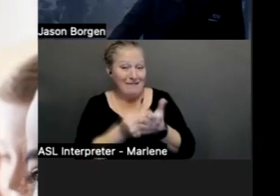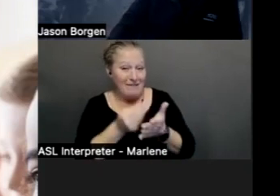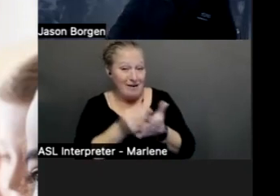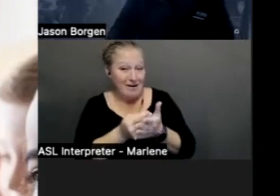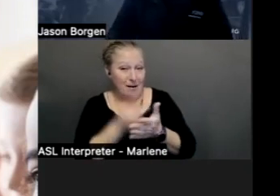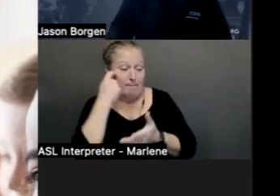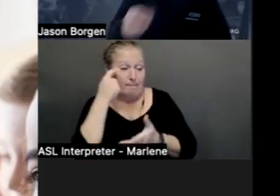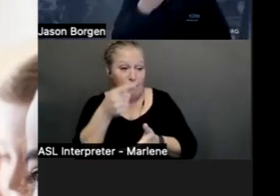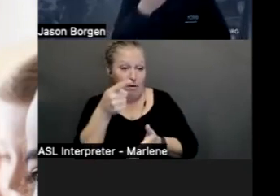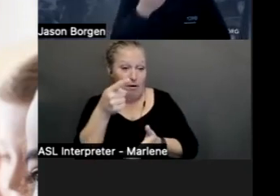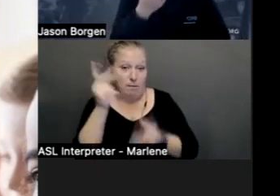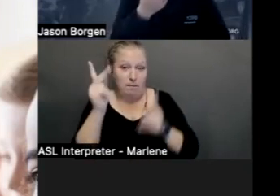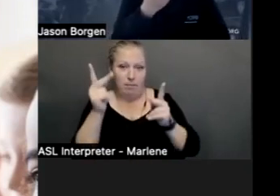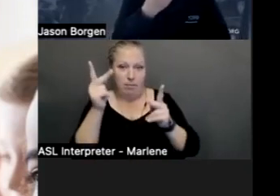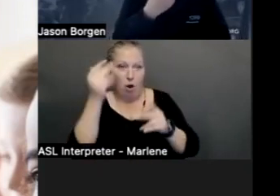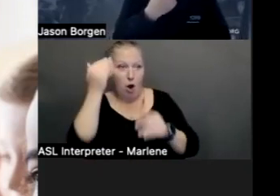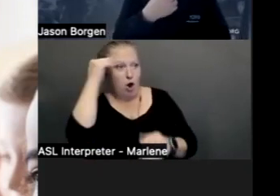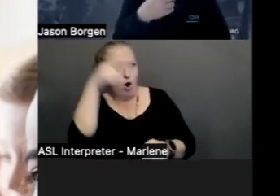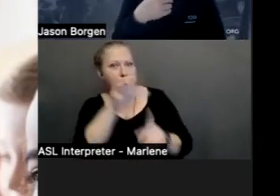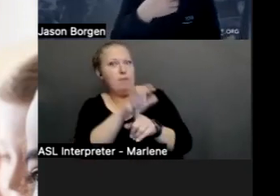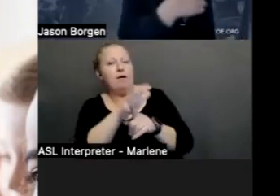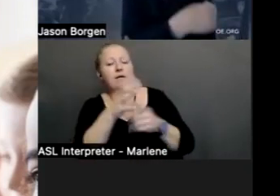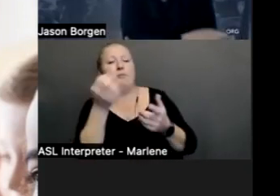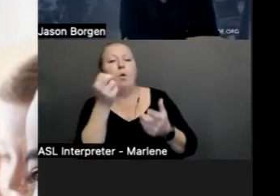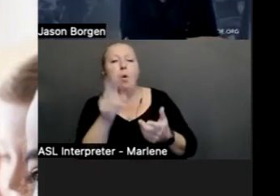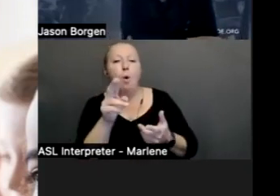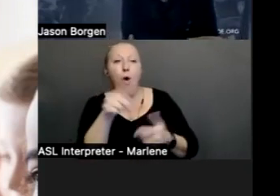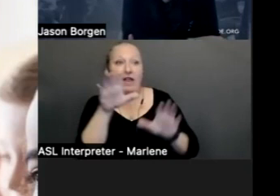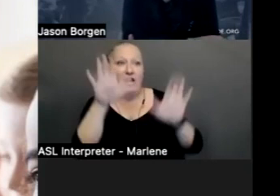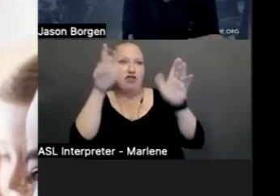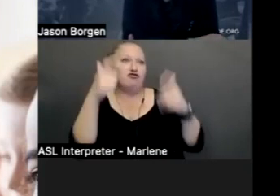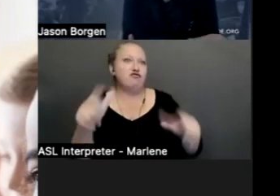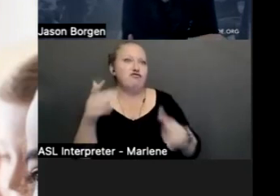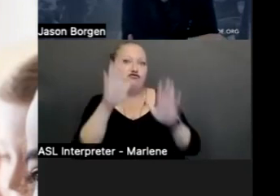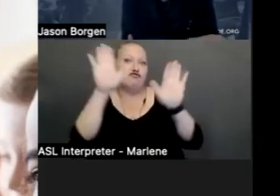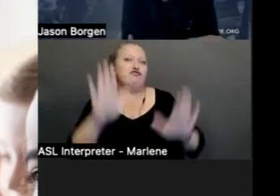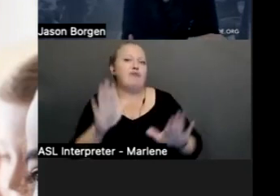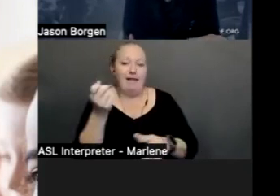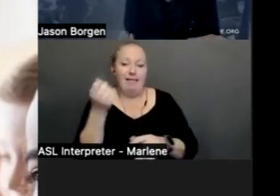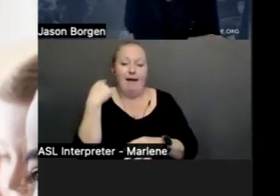well known or hey, they, they did really great last quarter or last year, let's go ahead and give